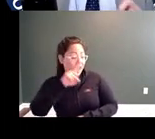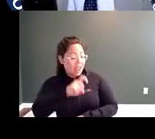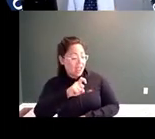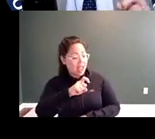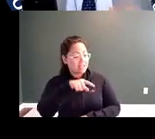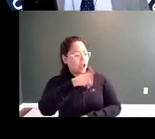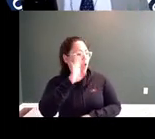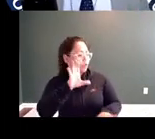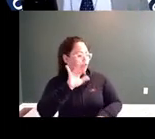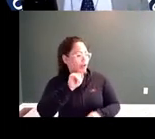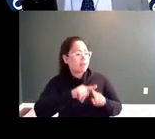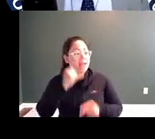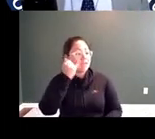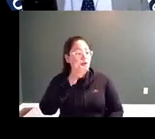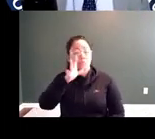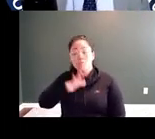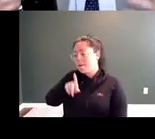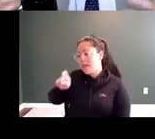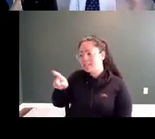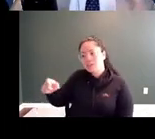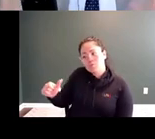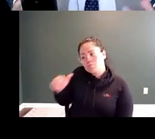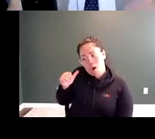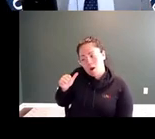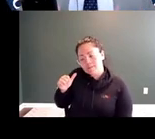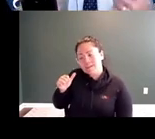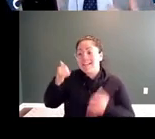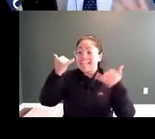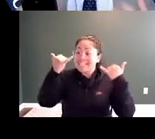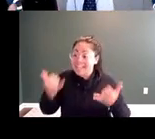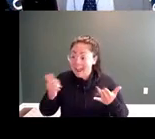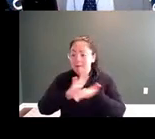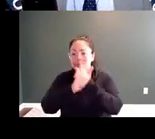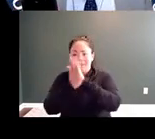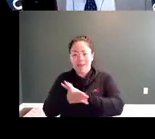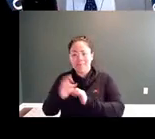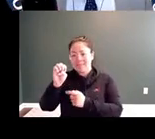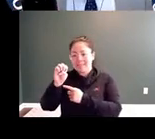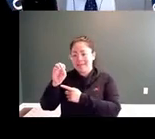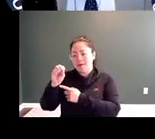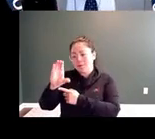but if a woman says something, he won't. And now suddenly we have an EEO matter. Okay?